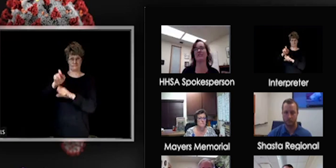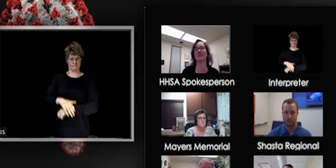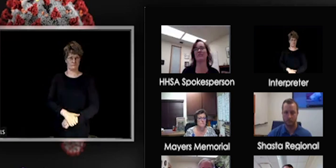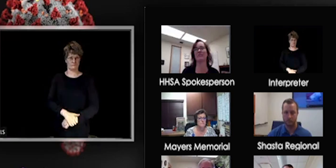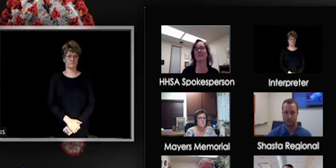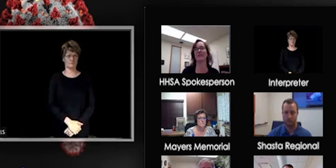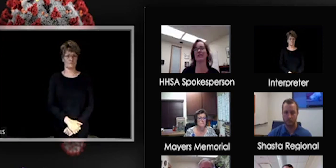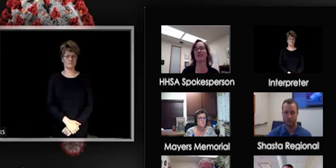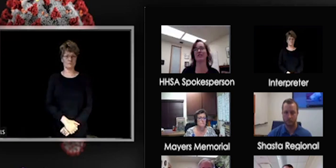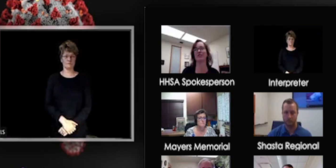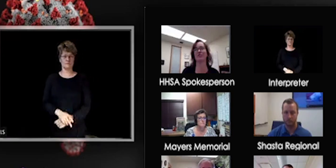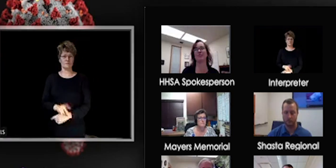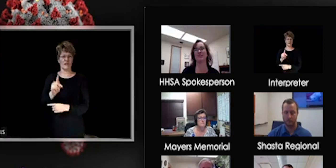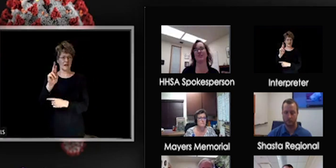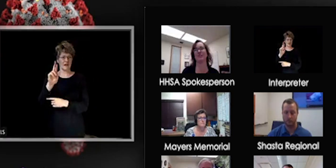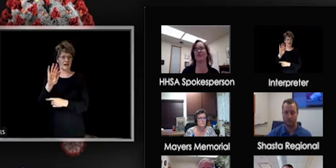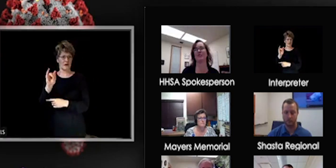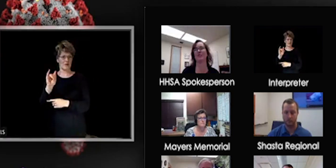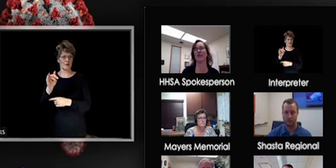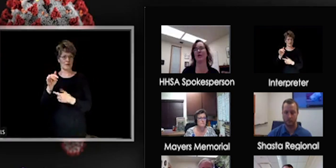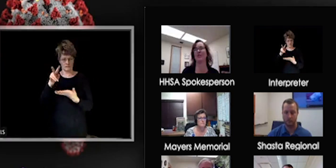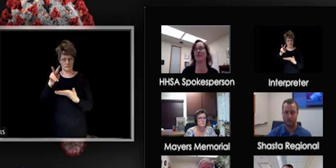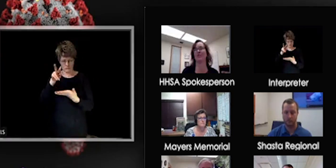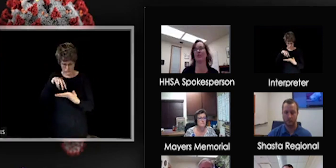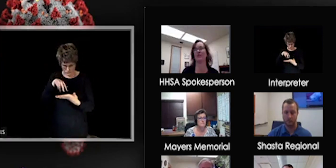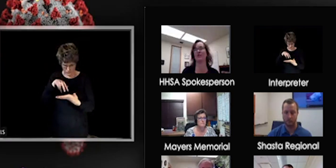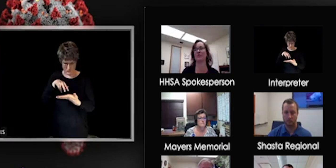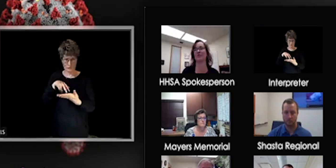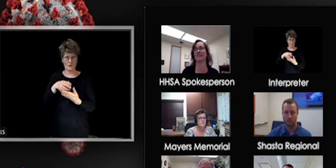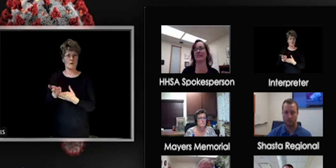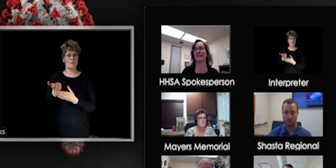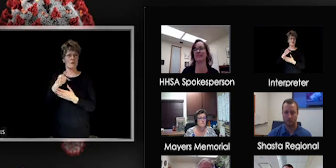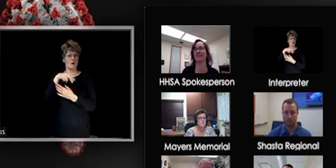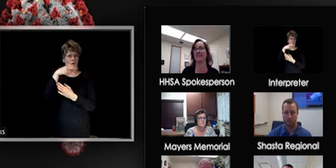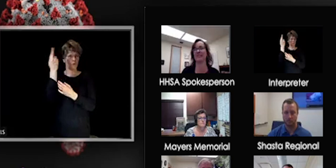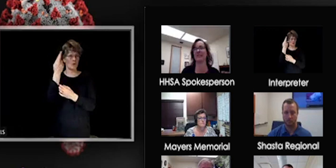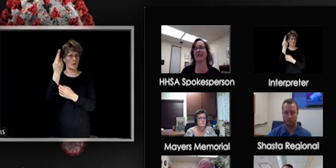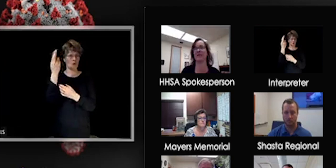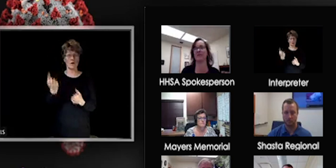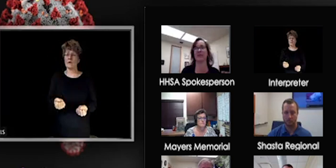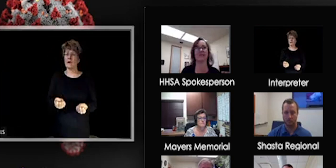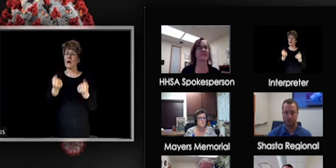the Mother’s Day rodeo and church window. Do we know how many rodeo folks were tested?